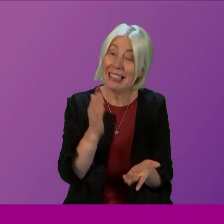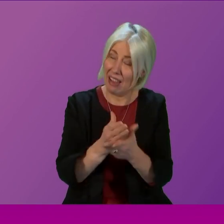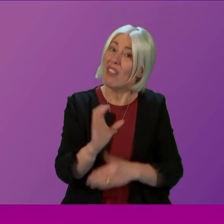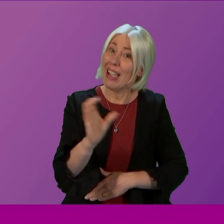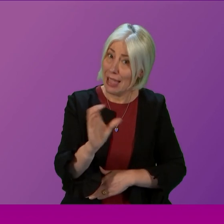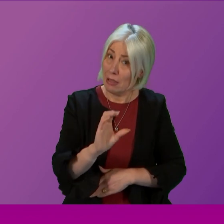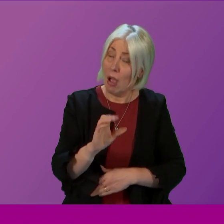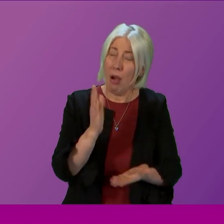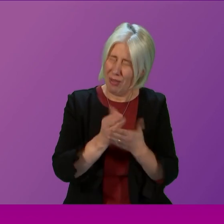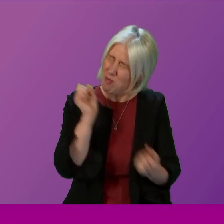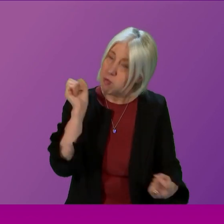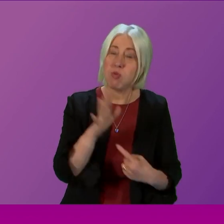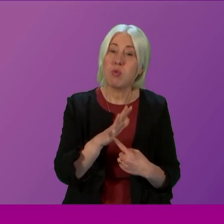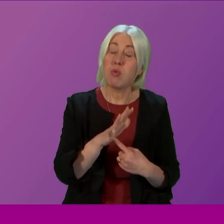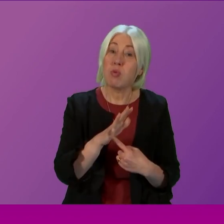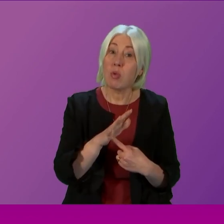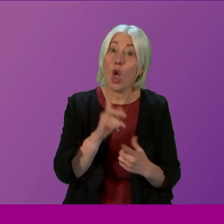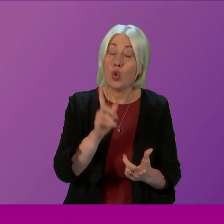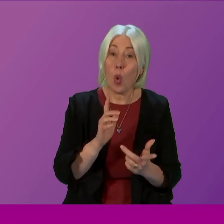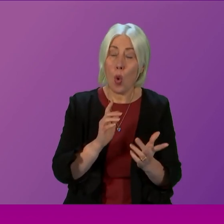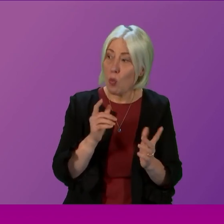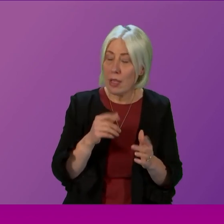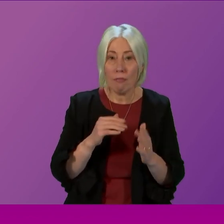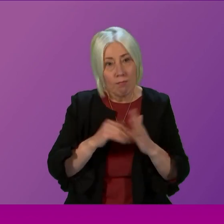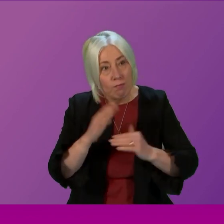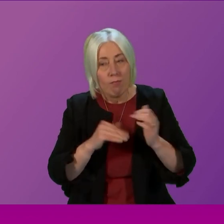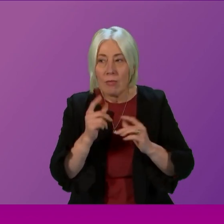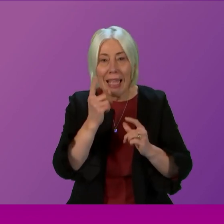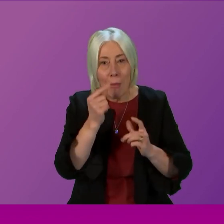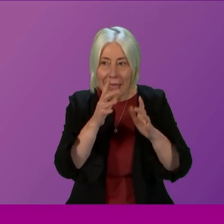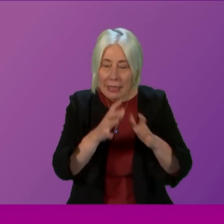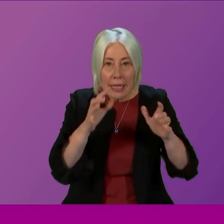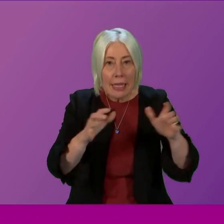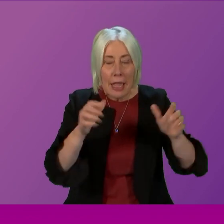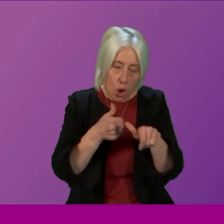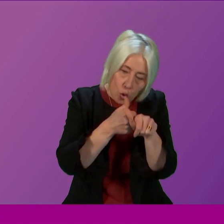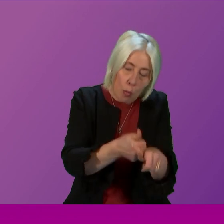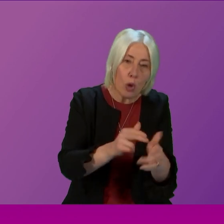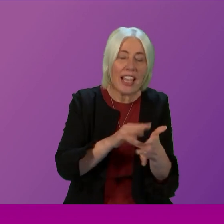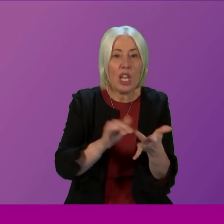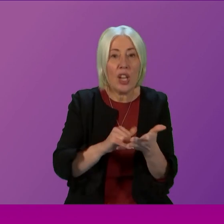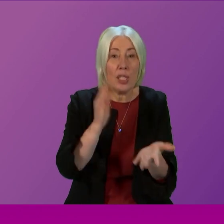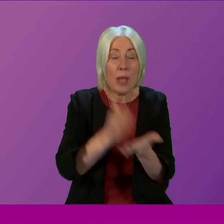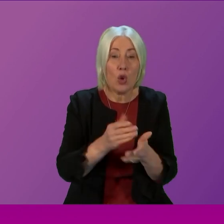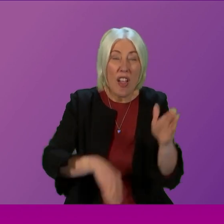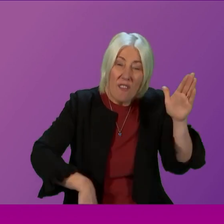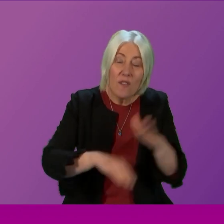is vital. We continue to build up capacity and to support the NHS to fully recover from Covid.